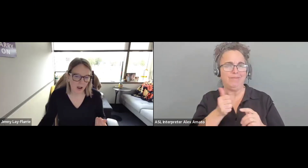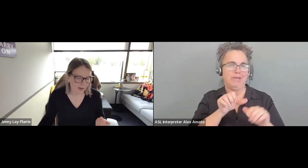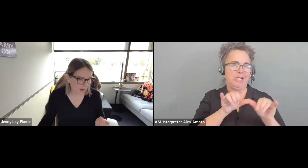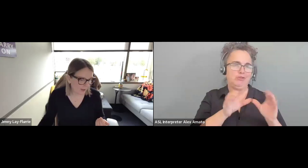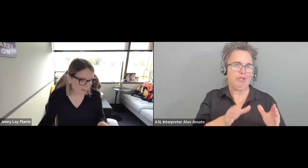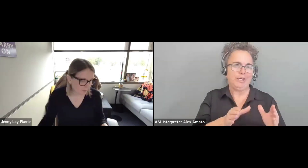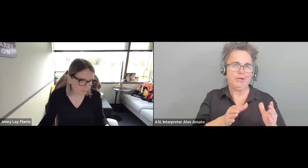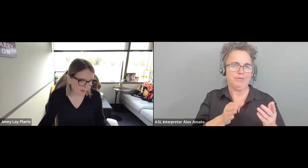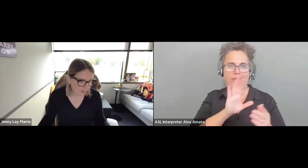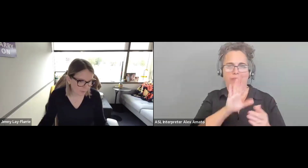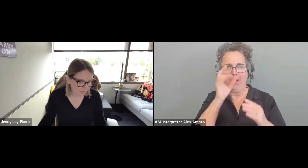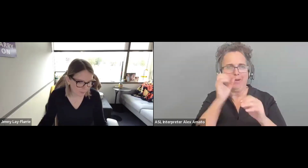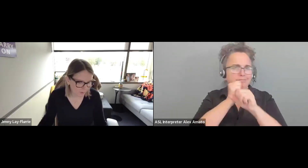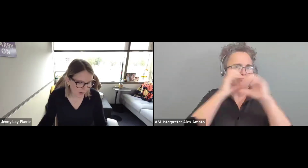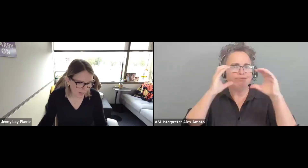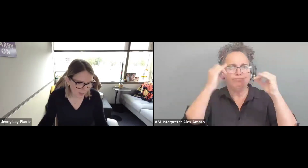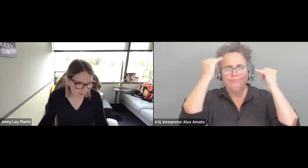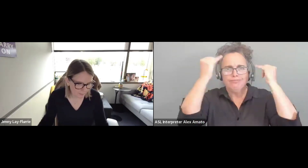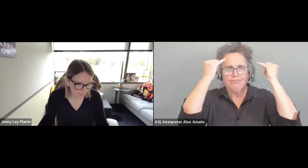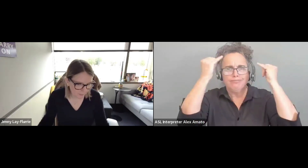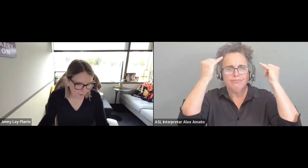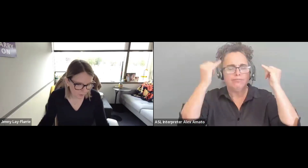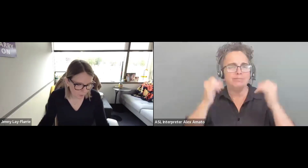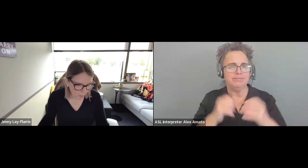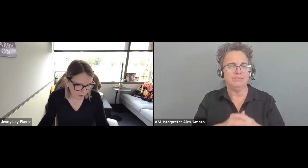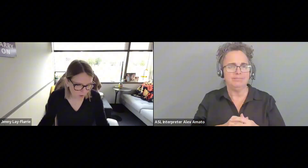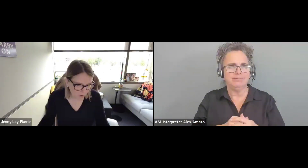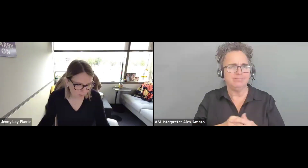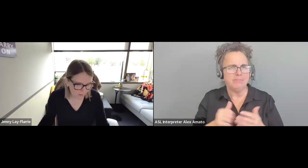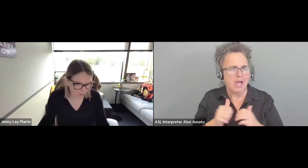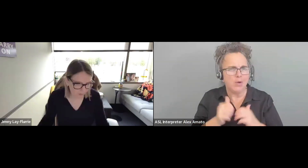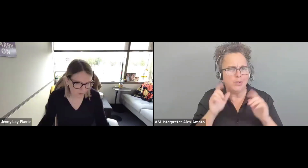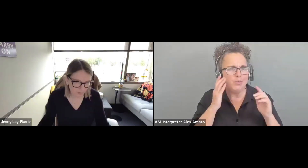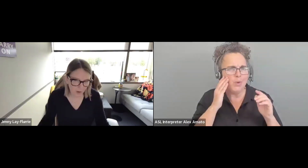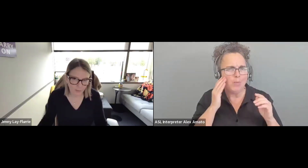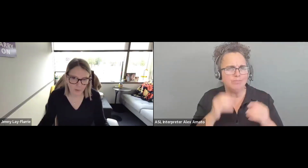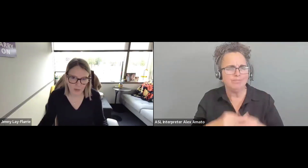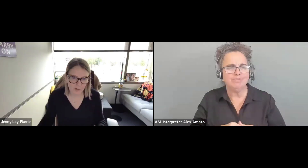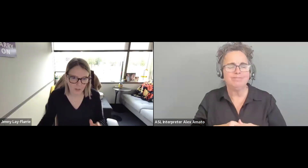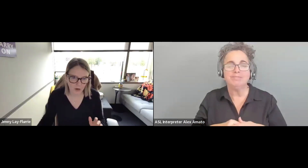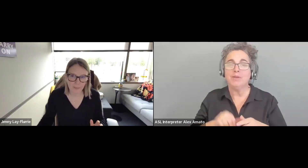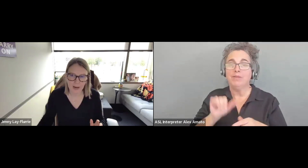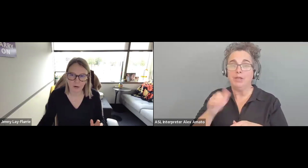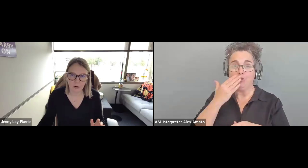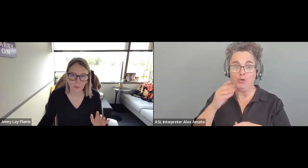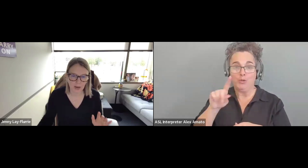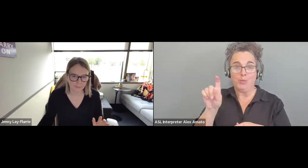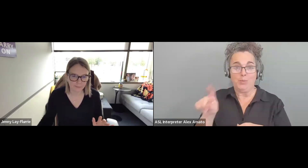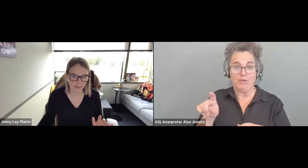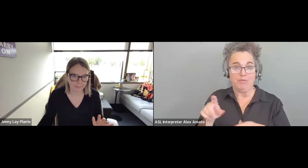Yeah, I, that's a profound question and there's, you're gonna have to guide me how long we have,